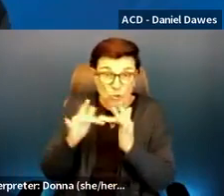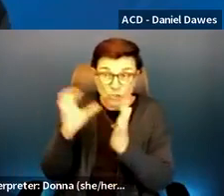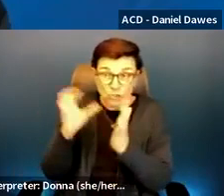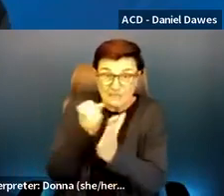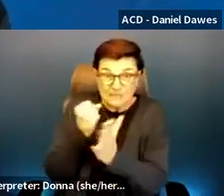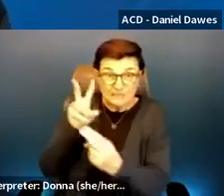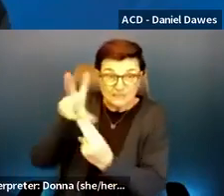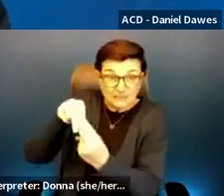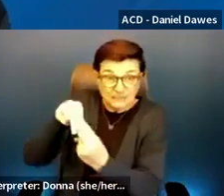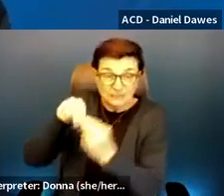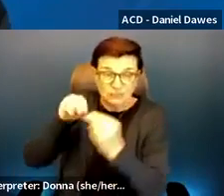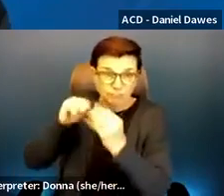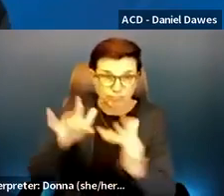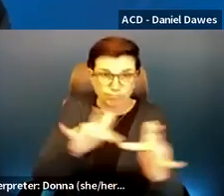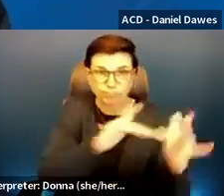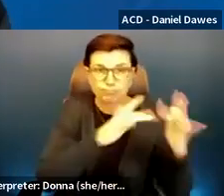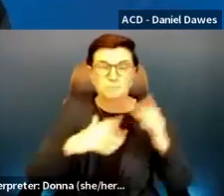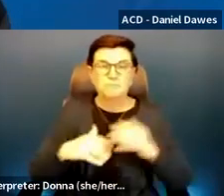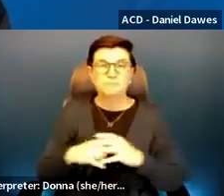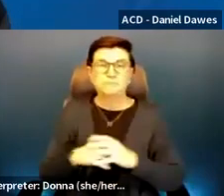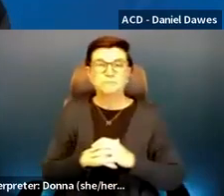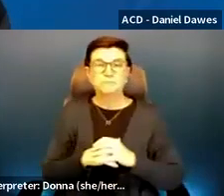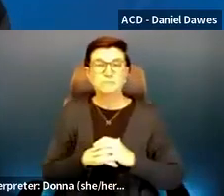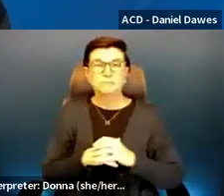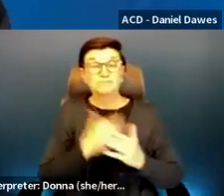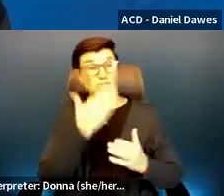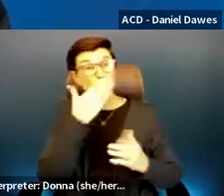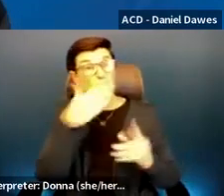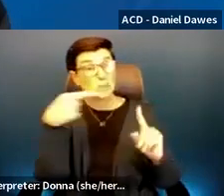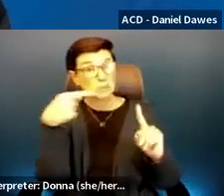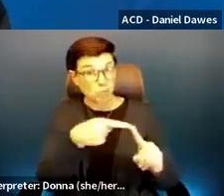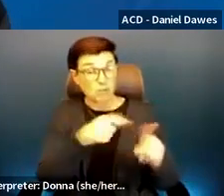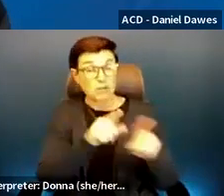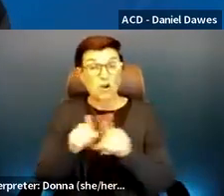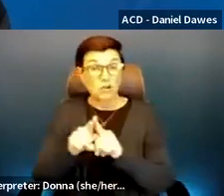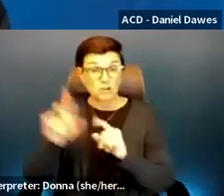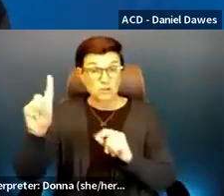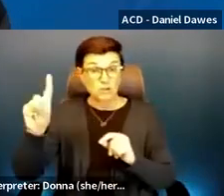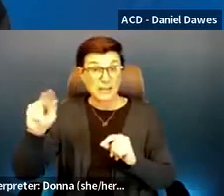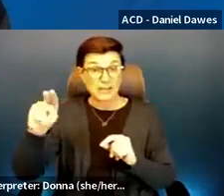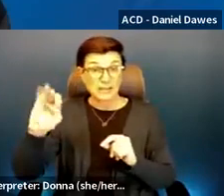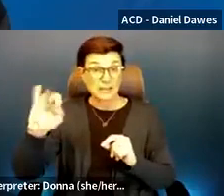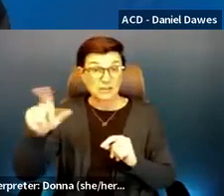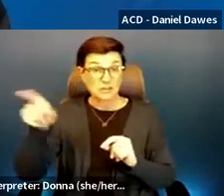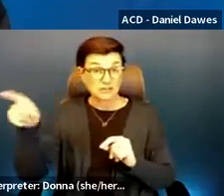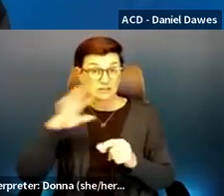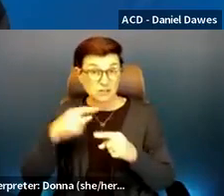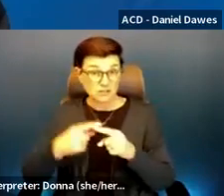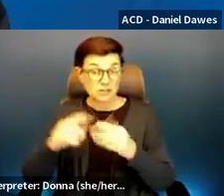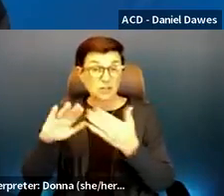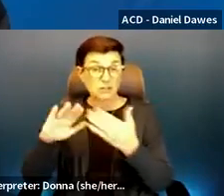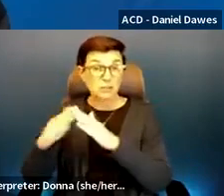And it also segues very nicely with Daniel's point, because you can use learning communities to also keep themselves accountable when it comes